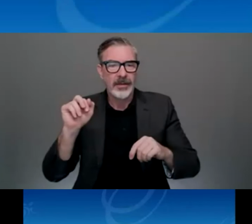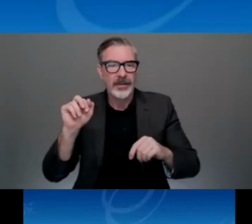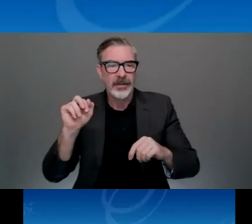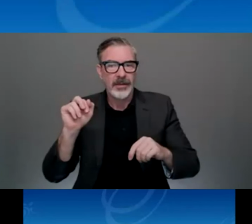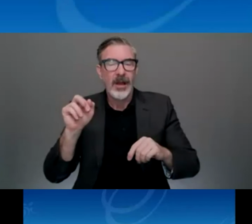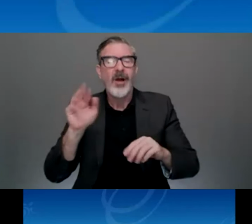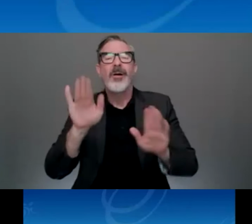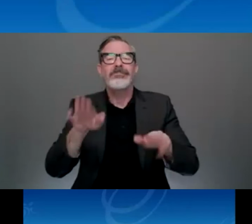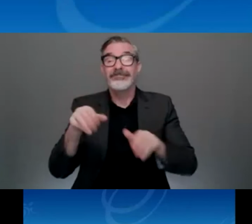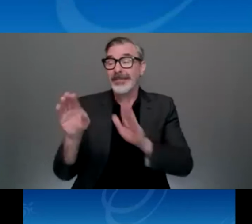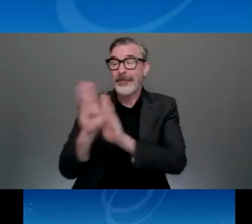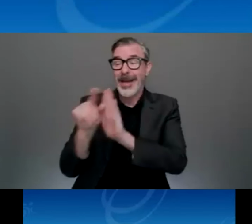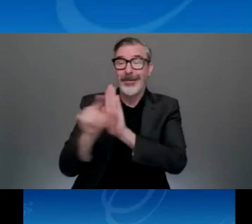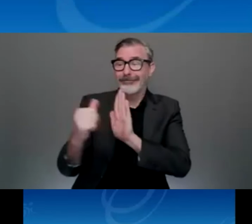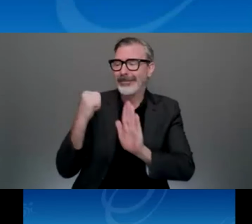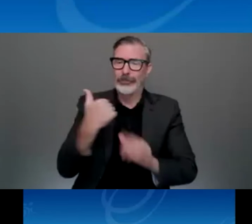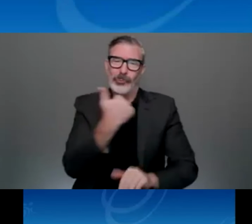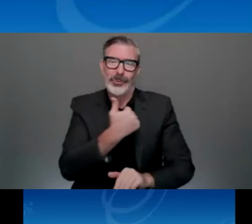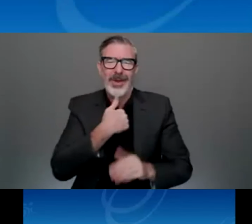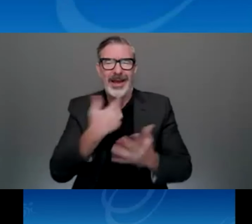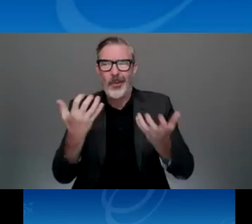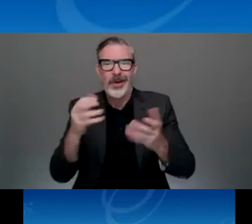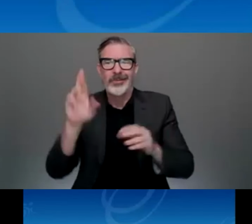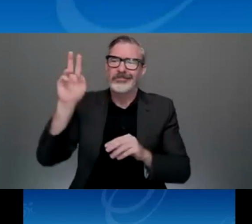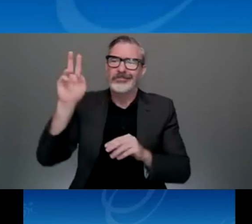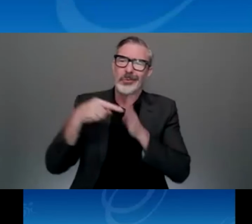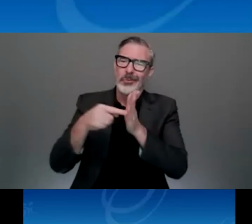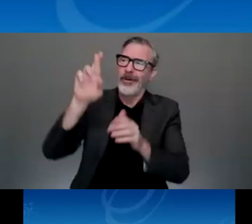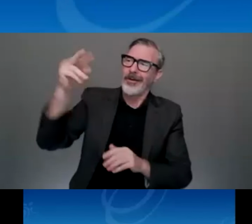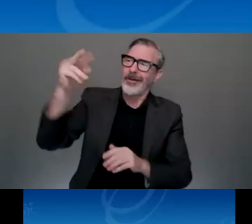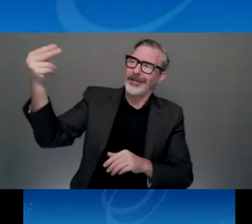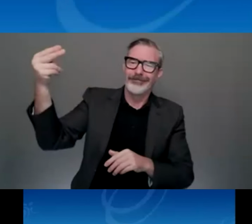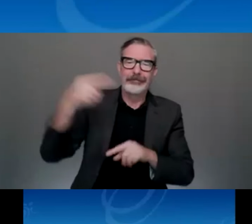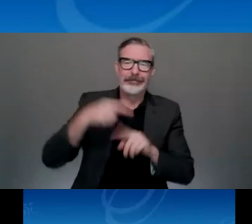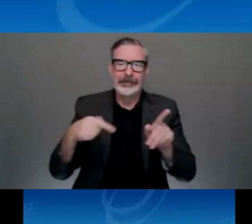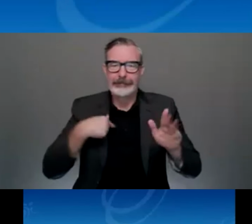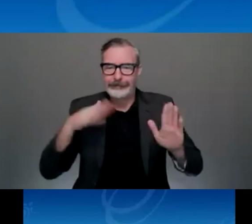So apologies for the mess, but, really happy to be here.